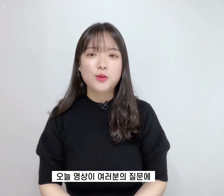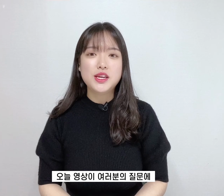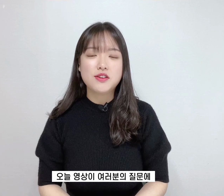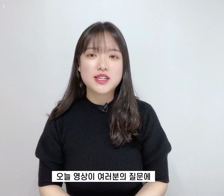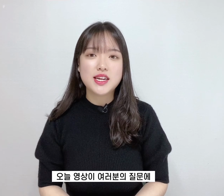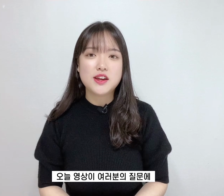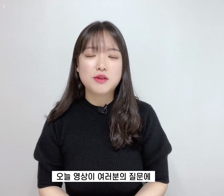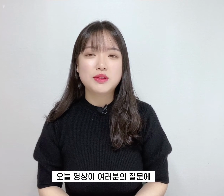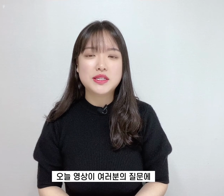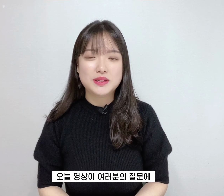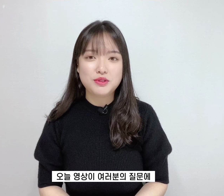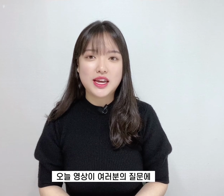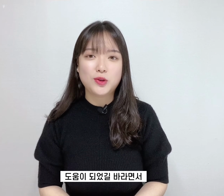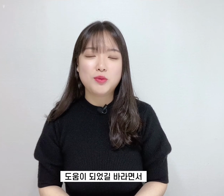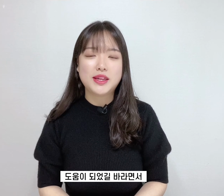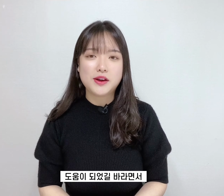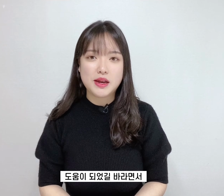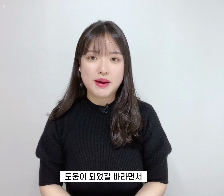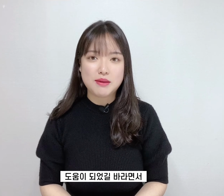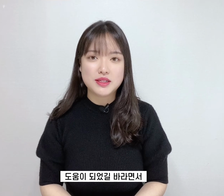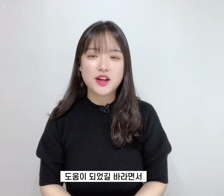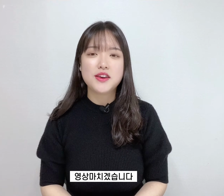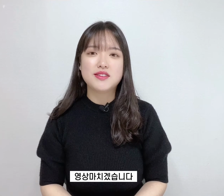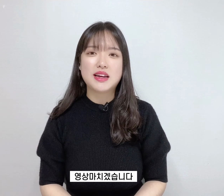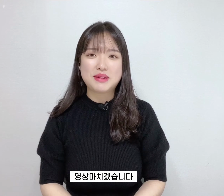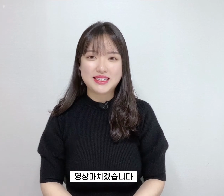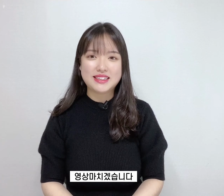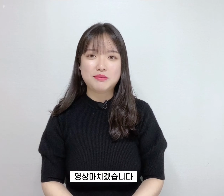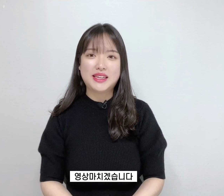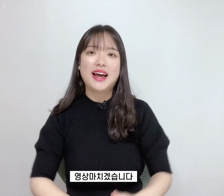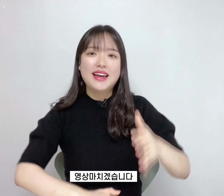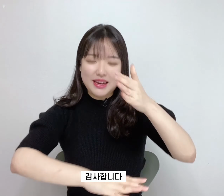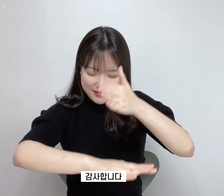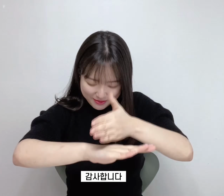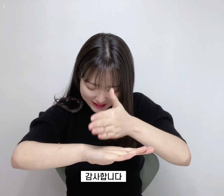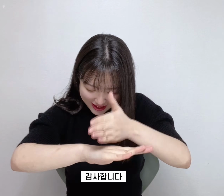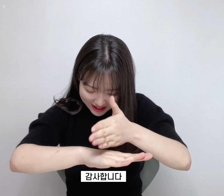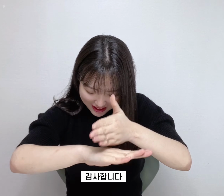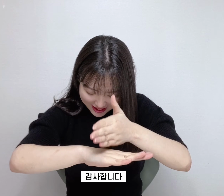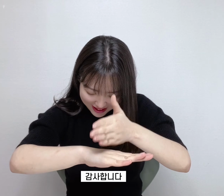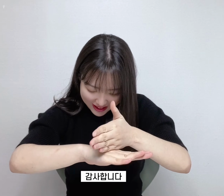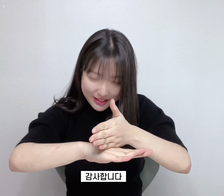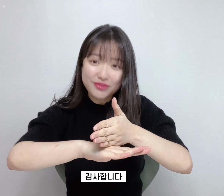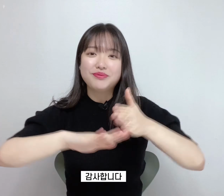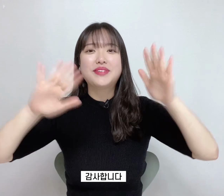I'm ending today's video hoping that it was helpful to your questions. thank you